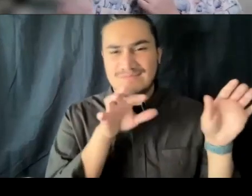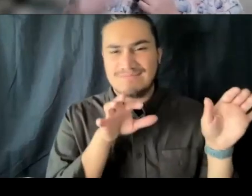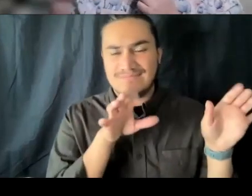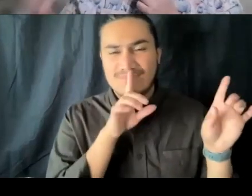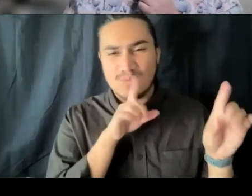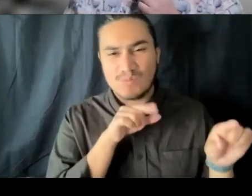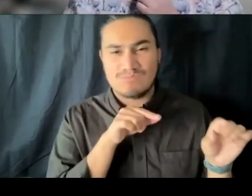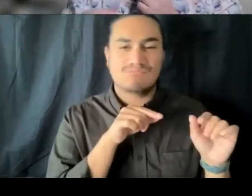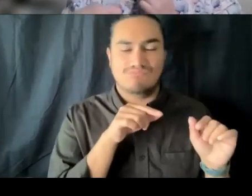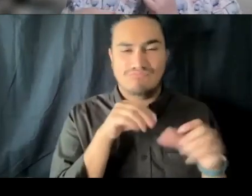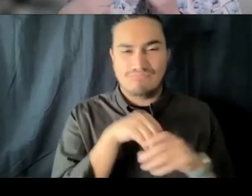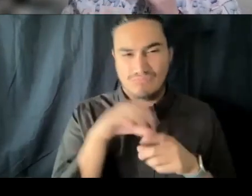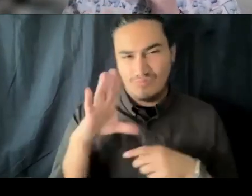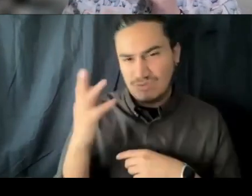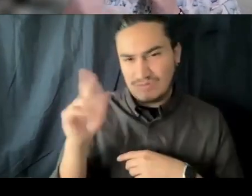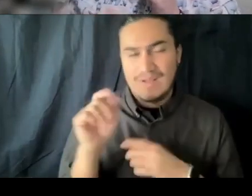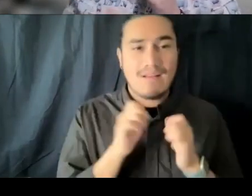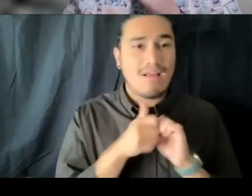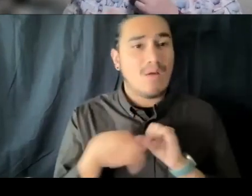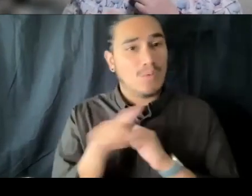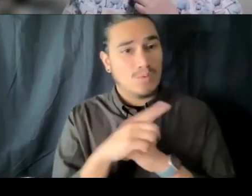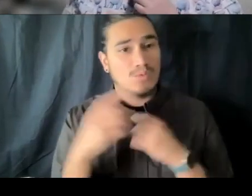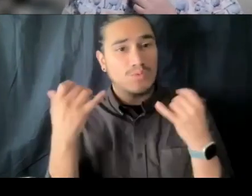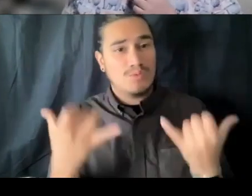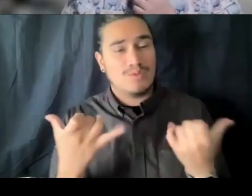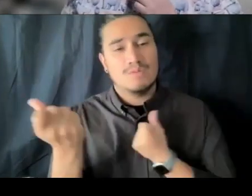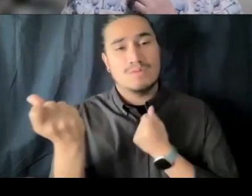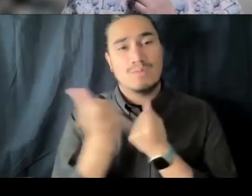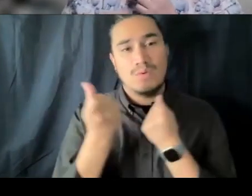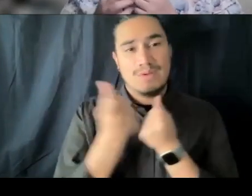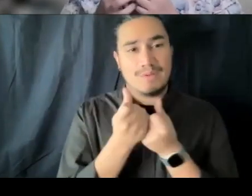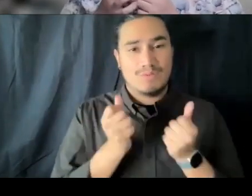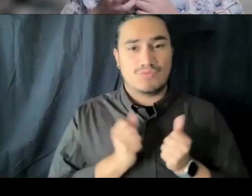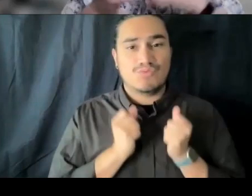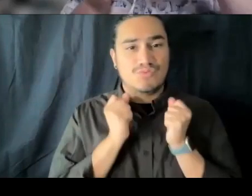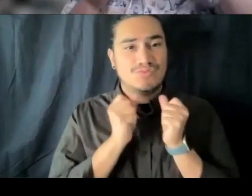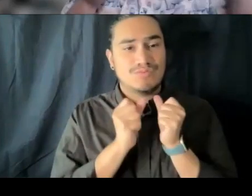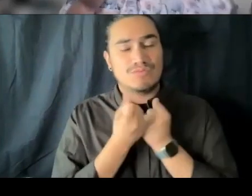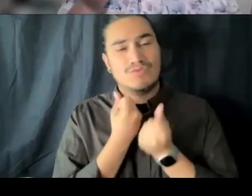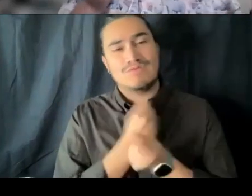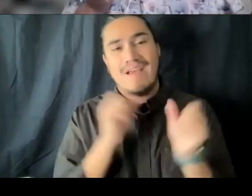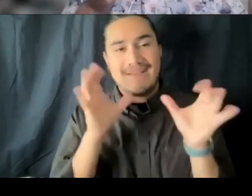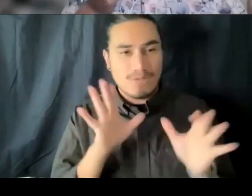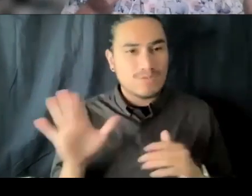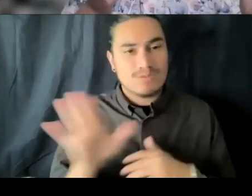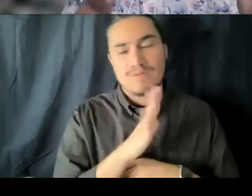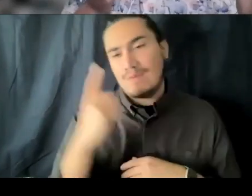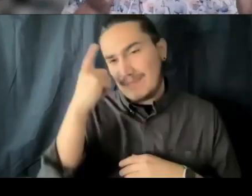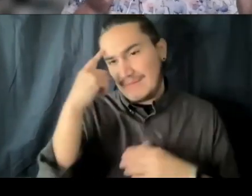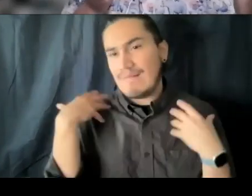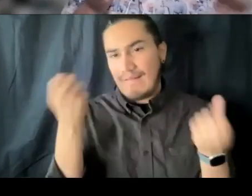How are you currently supporting survivors mental health? And really what I've been talking about